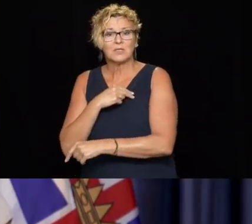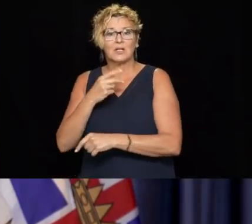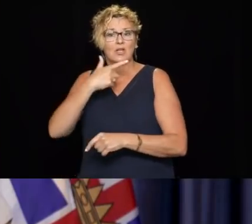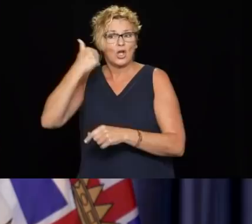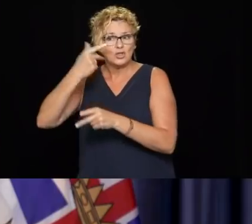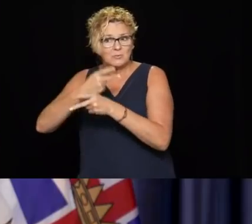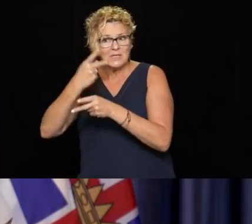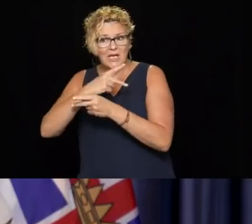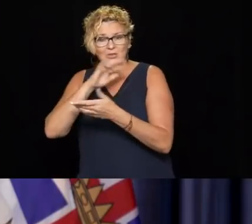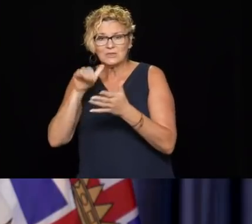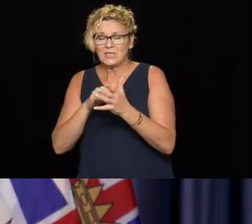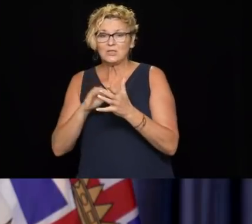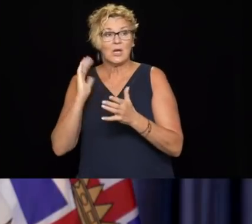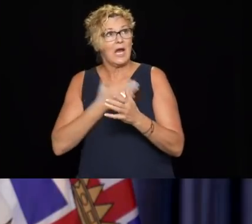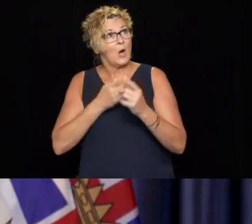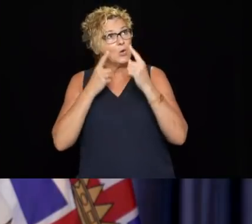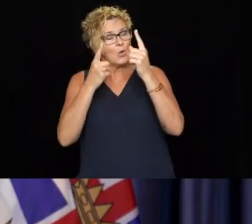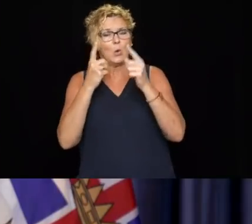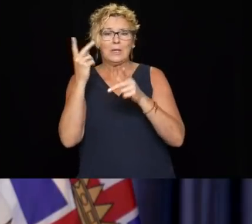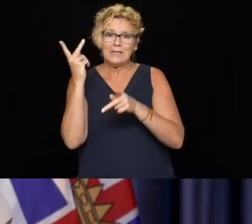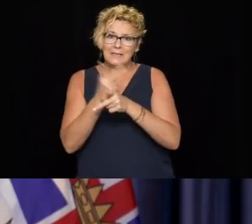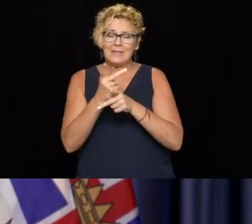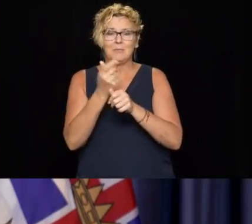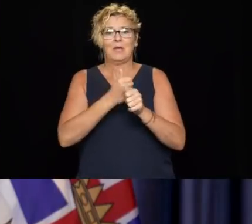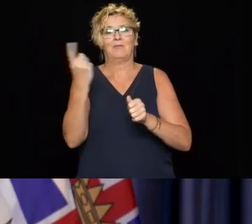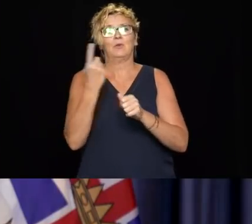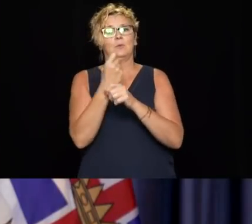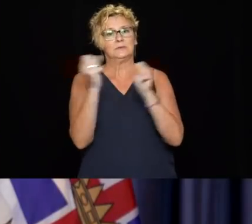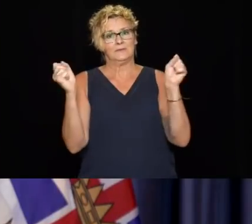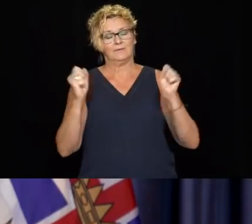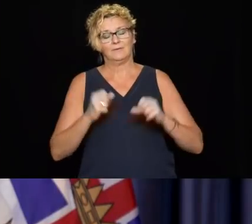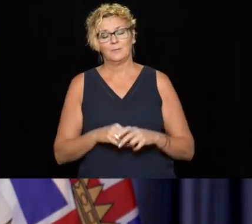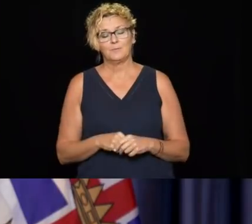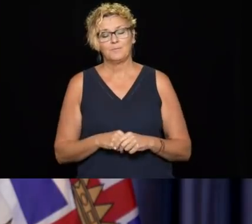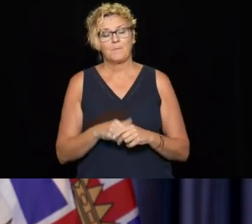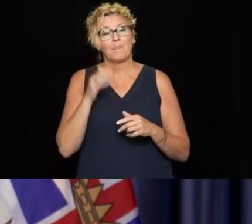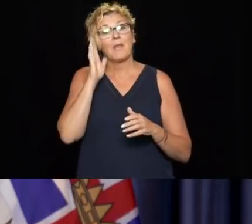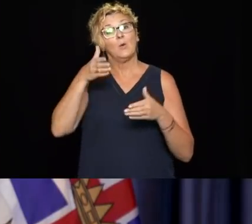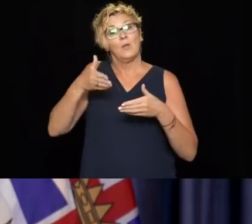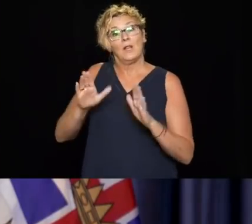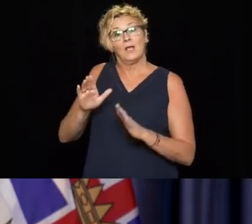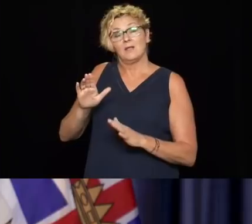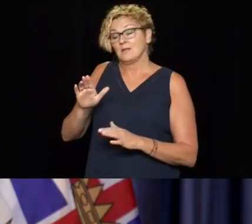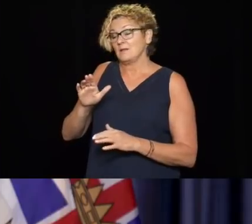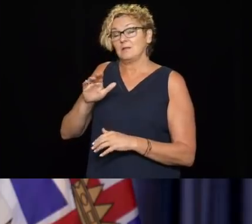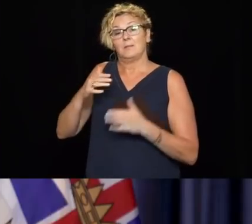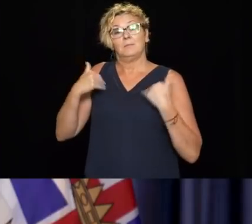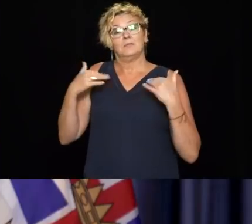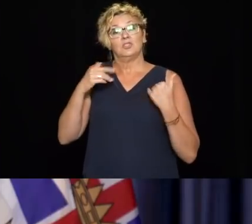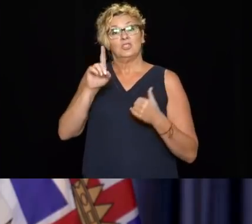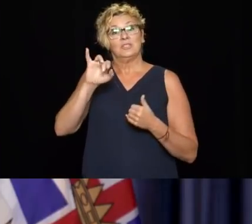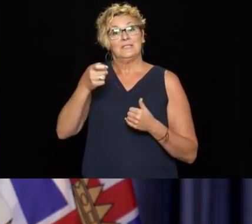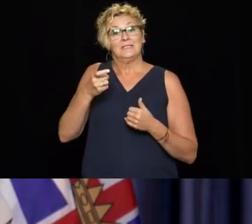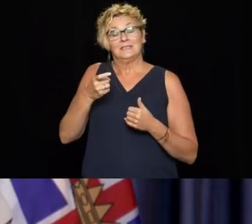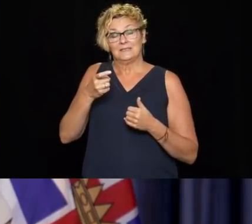not just in our schools, but in every facet of our endeavours, whether it is in the economy, whether it is at social gatherings or whether it